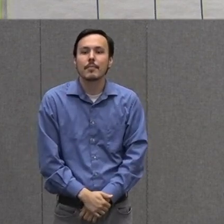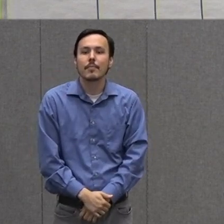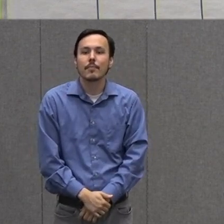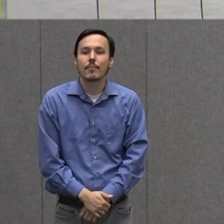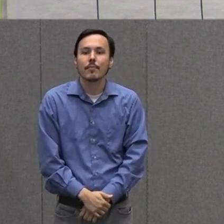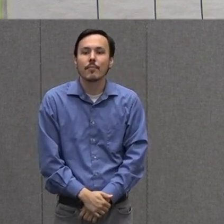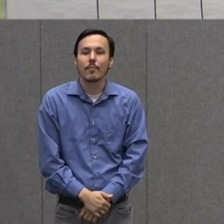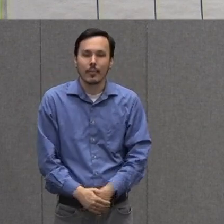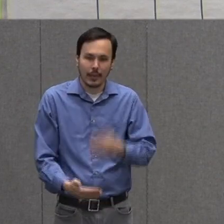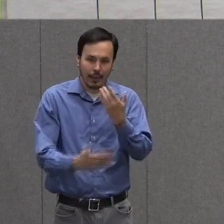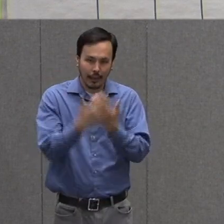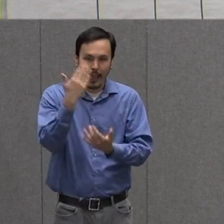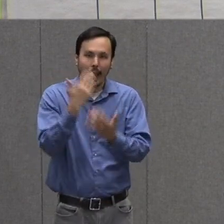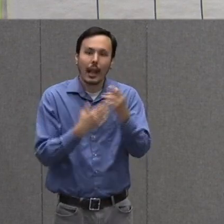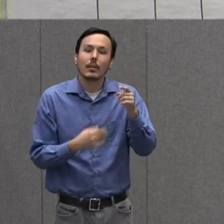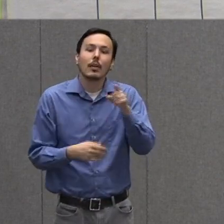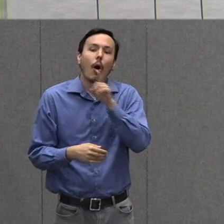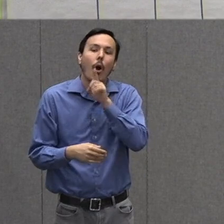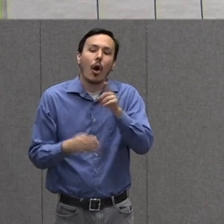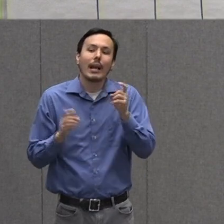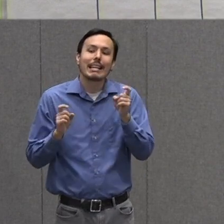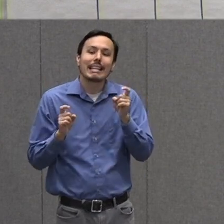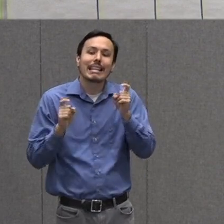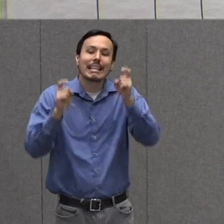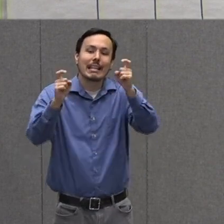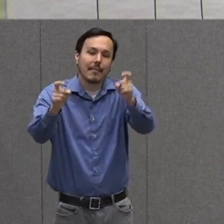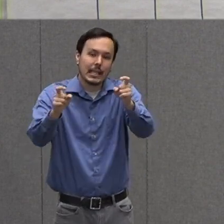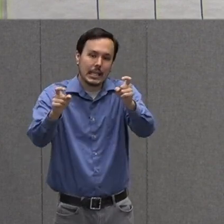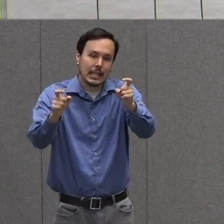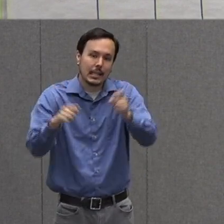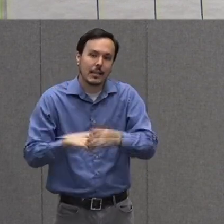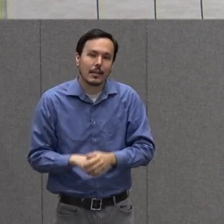giving, and that they are thoughtful about it.